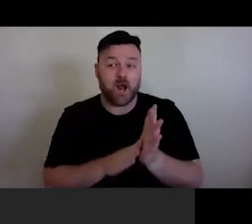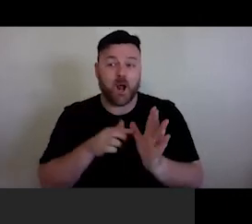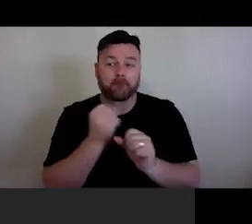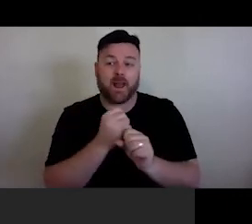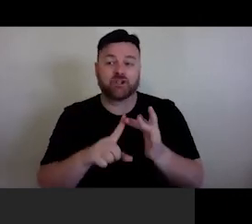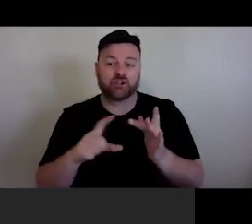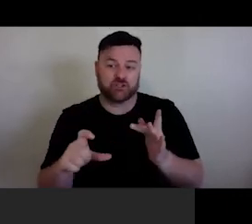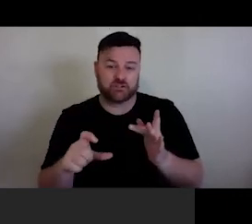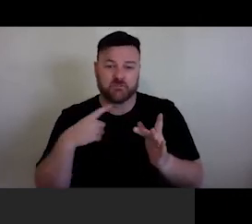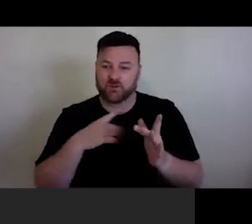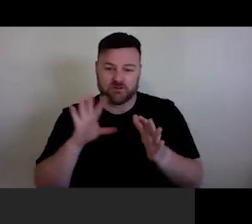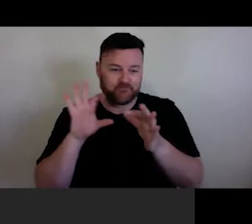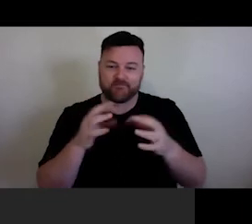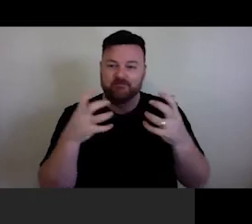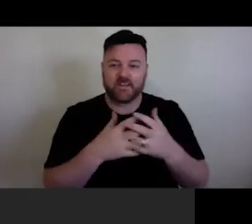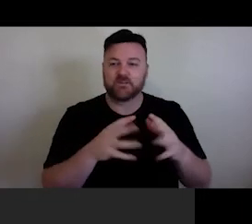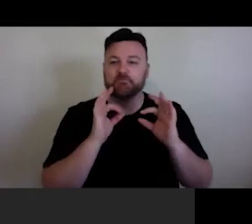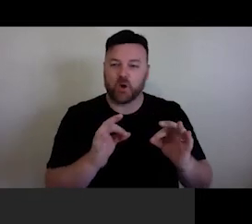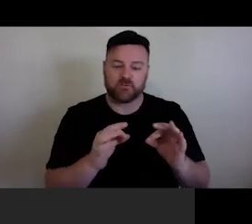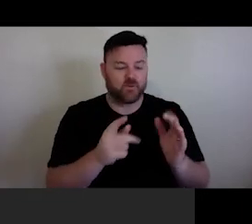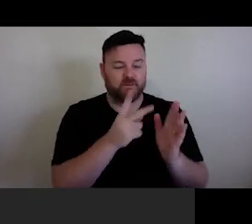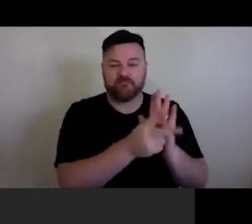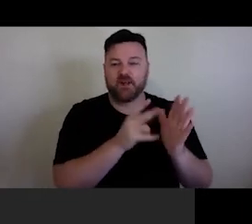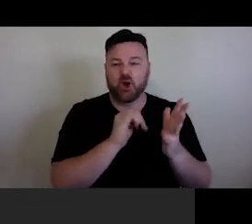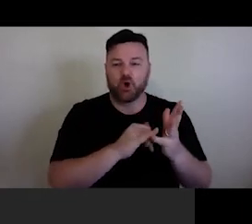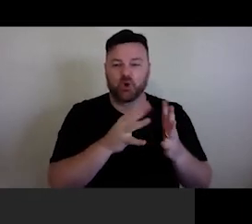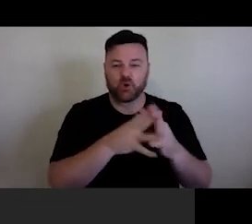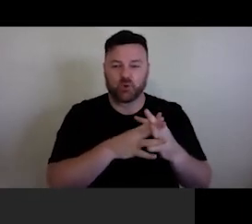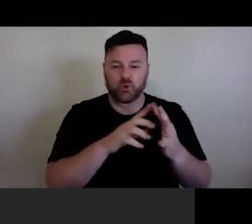that is a really great capability to have that extra control from it. So